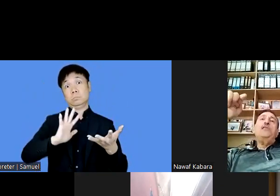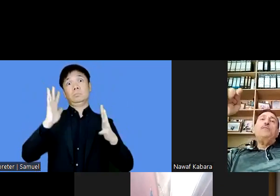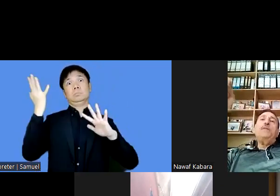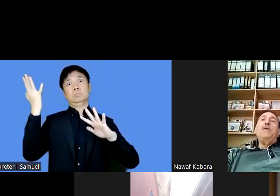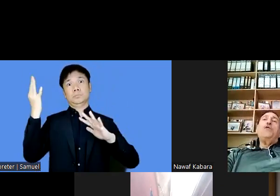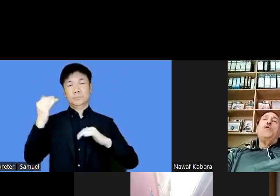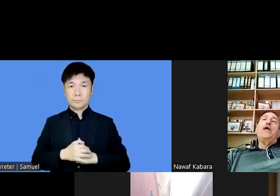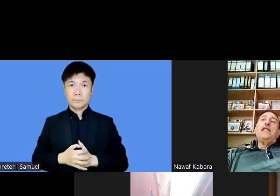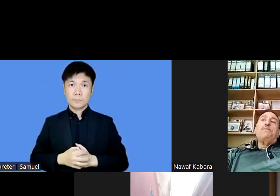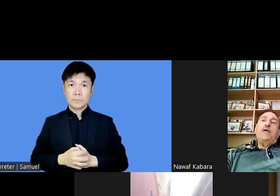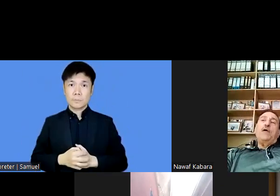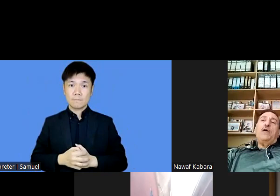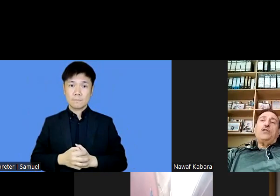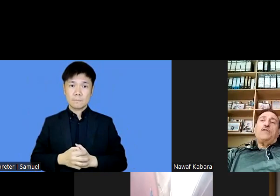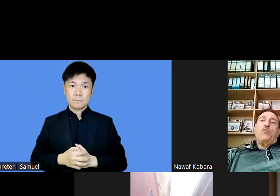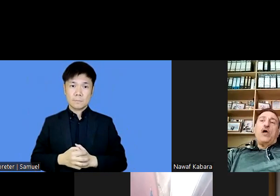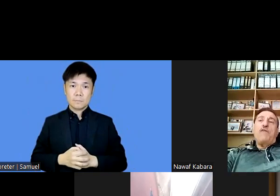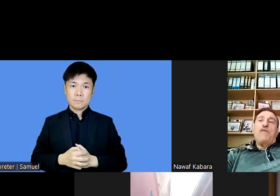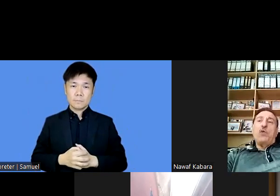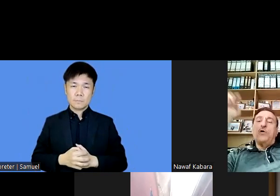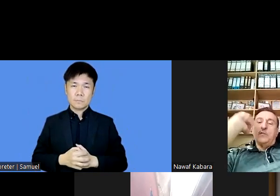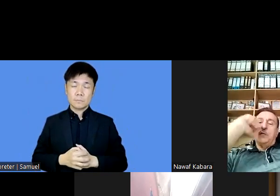Standard people may go and get water from wherever they want.